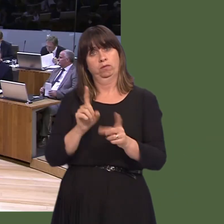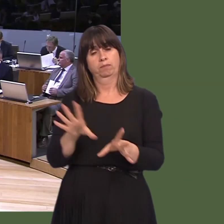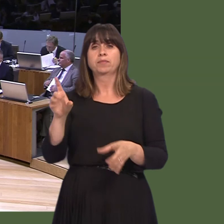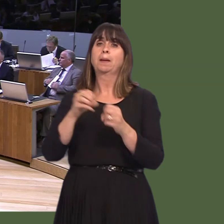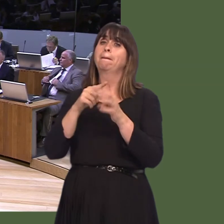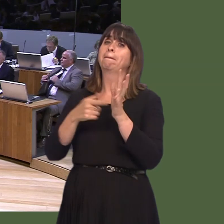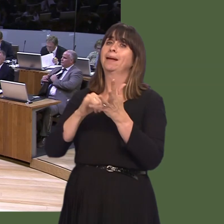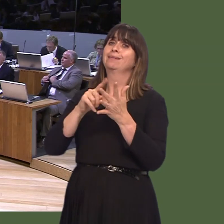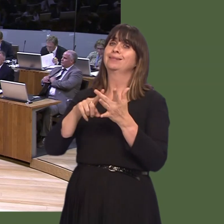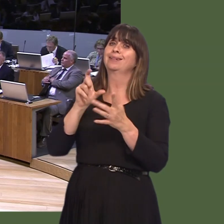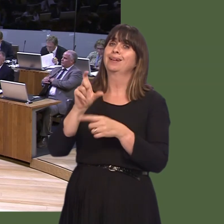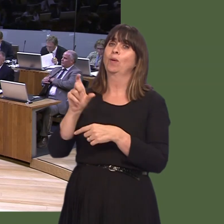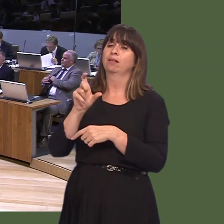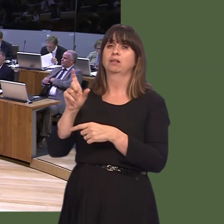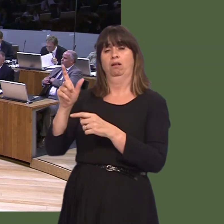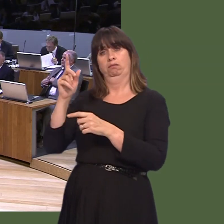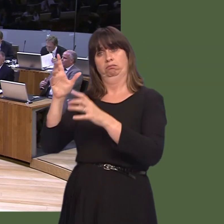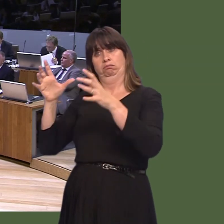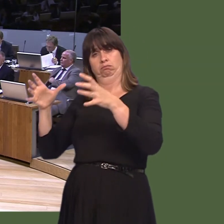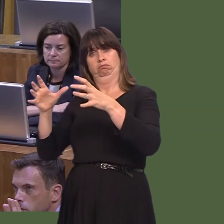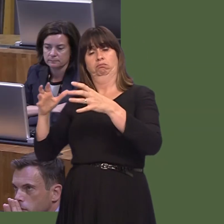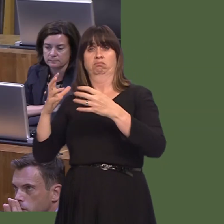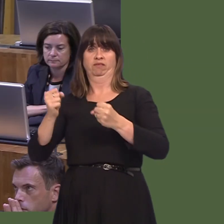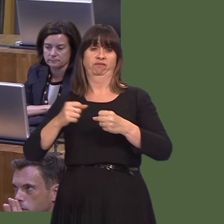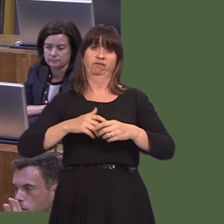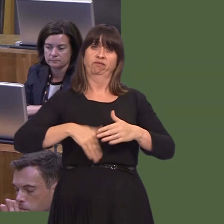Betsi Cadwaladr university health board offers women from the north a full range of maternity